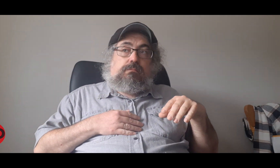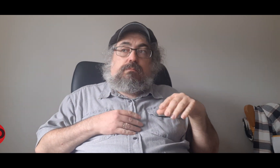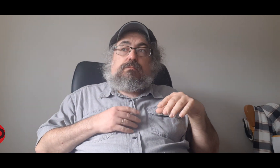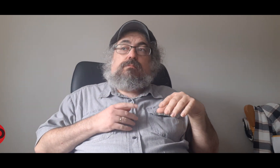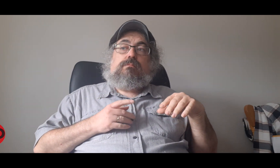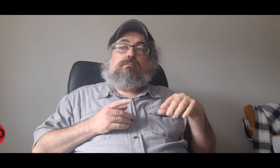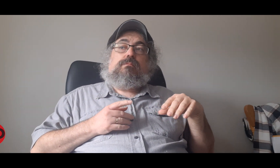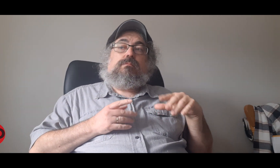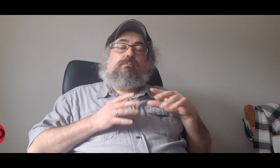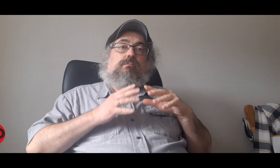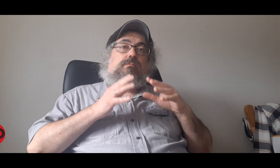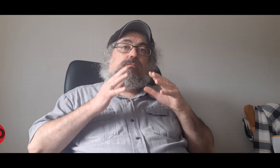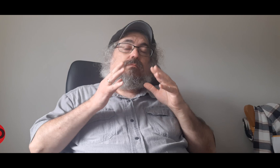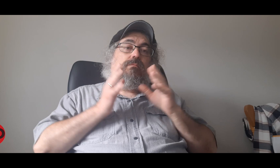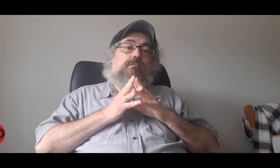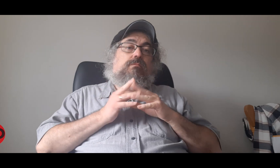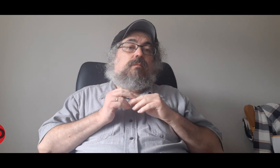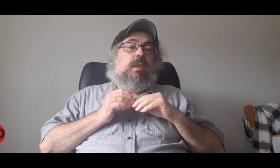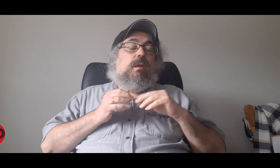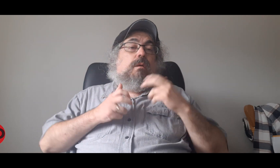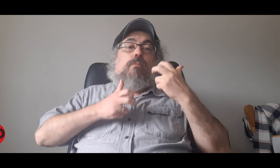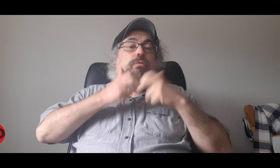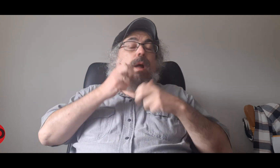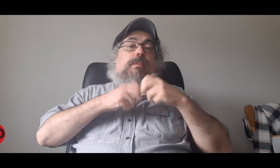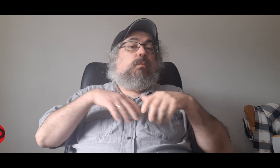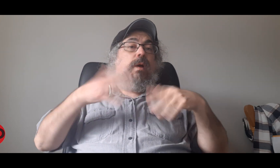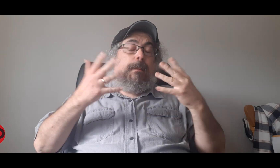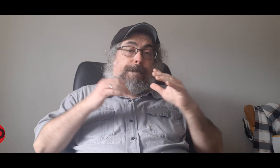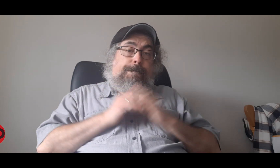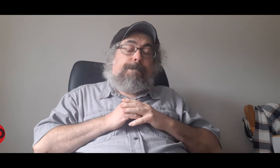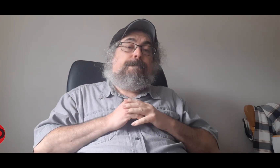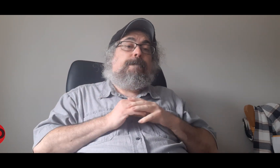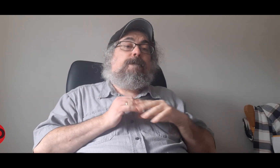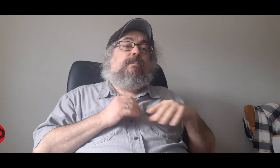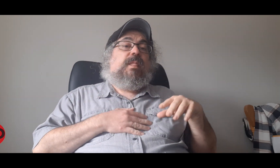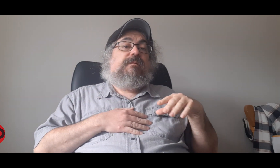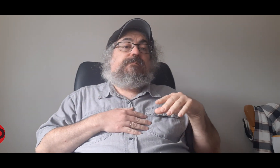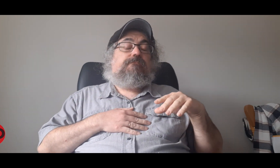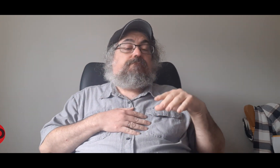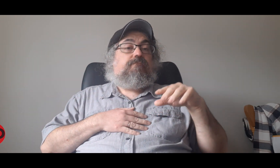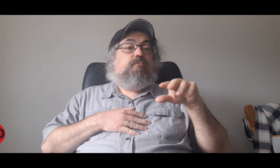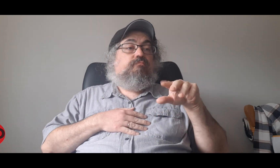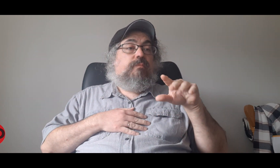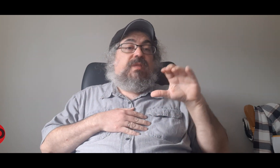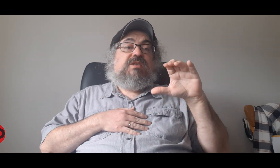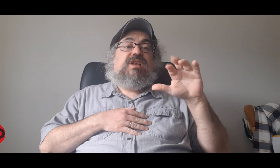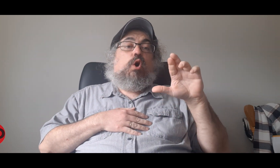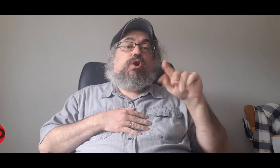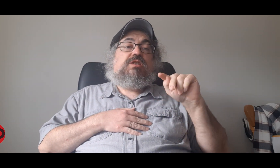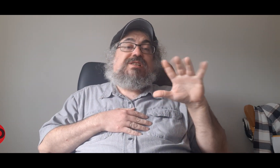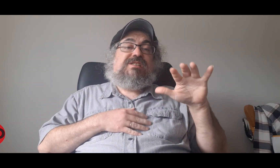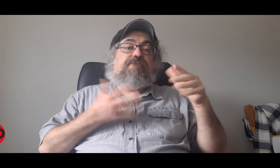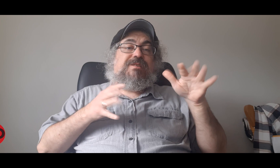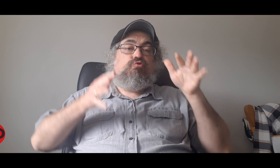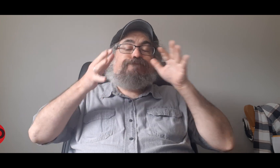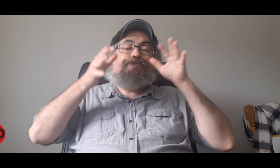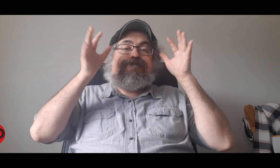to launch VRS back in 2014 but the service actually started in 2016.